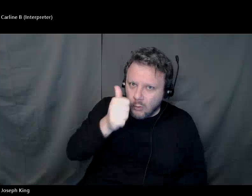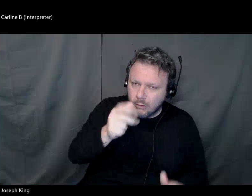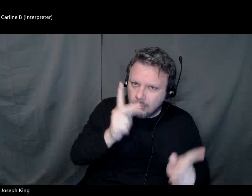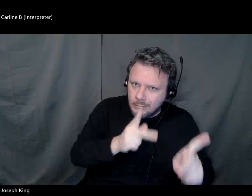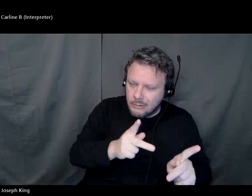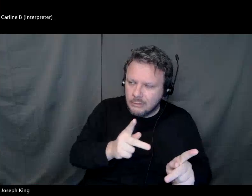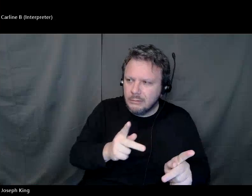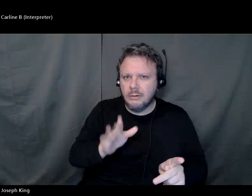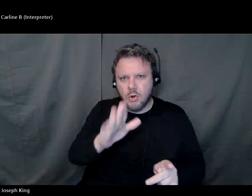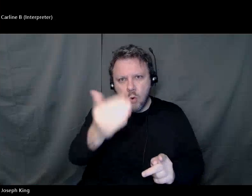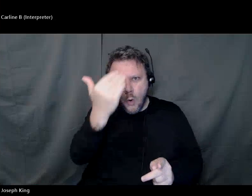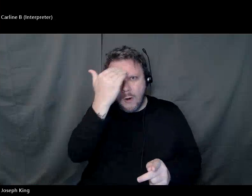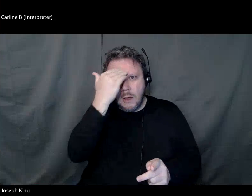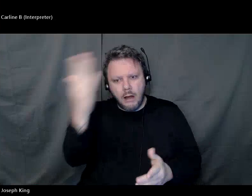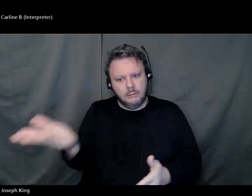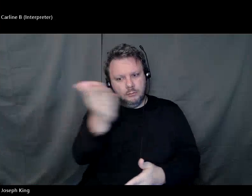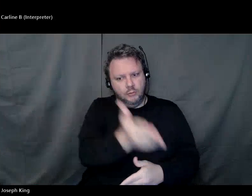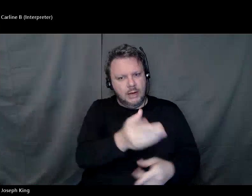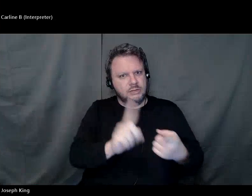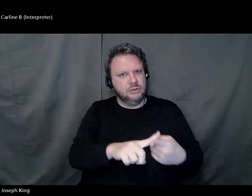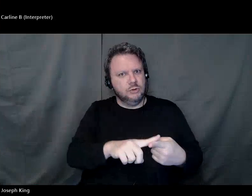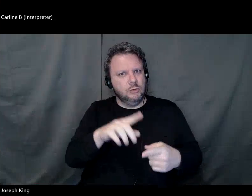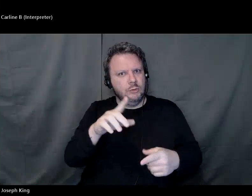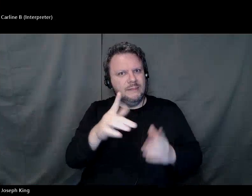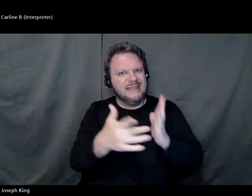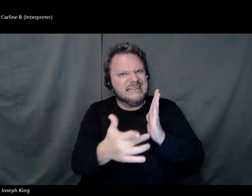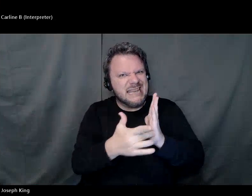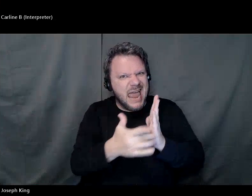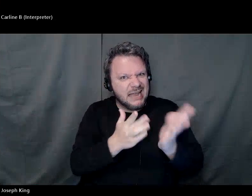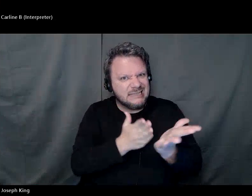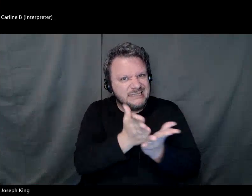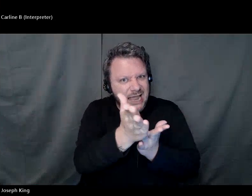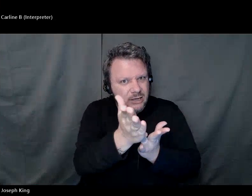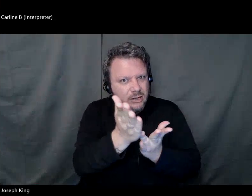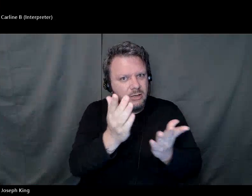Bring what you know to the tech sector and Co design so that they can get it